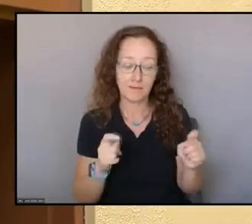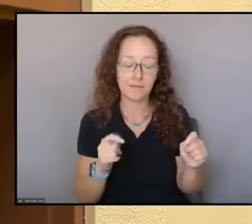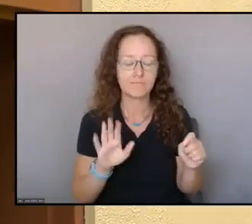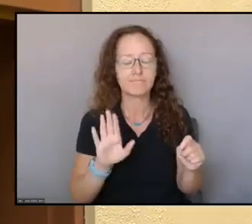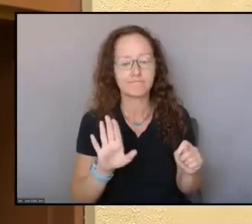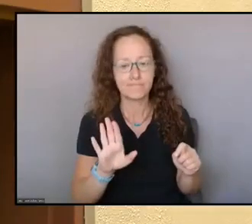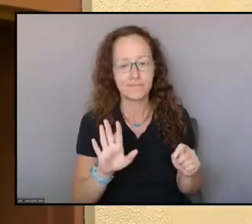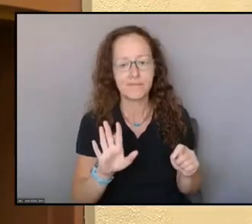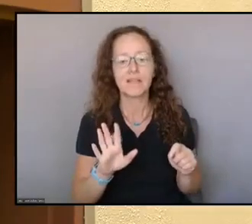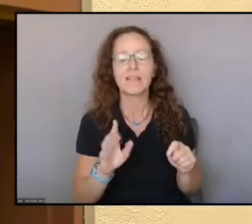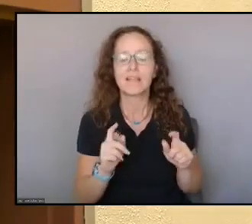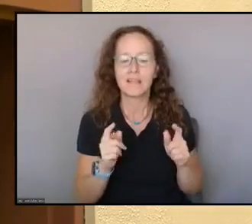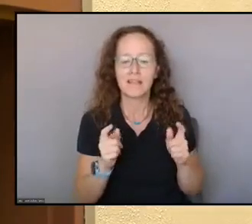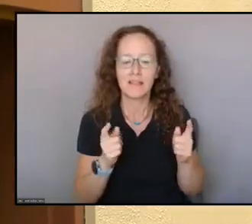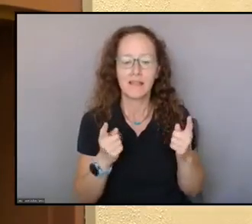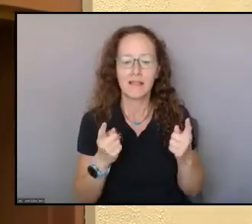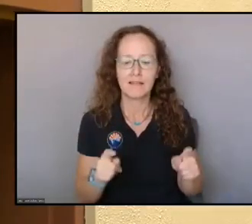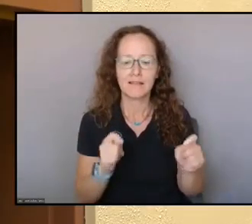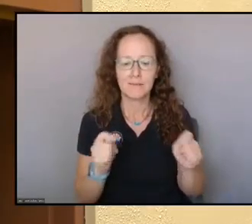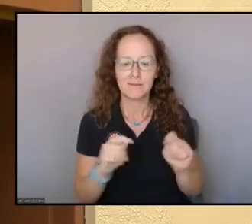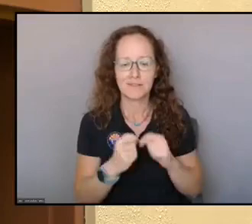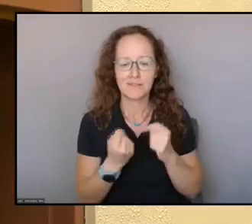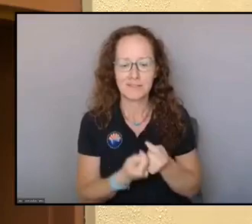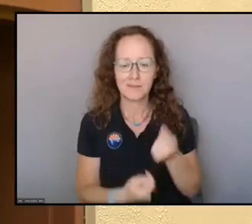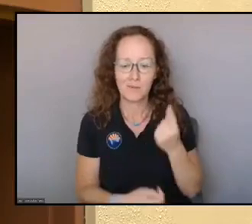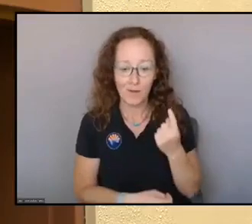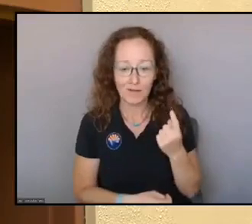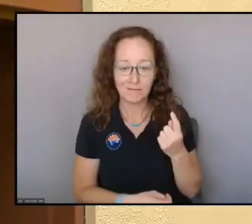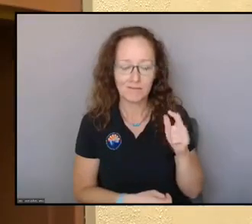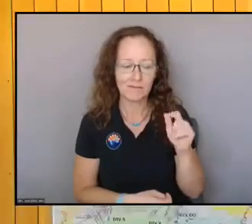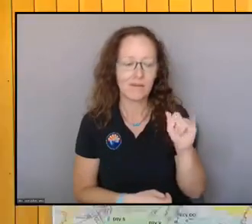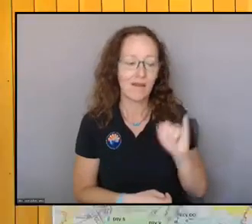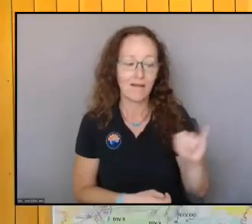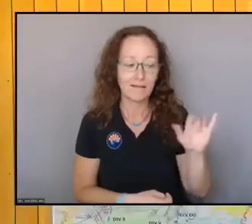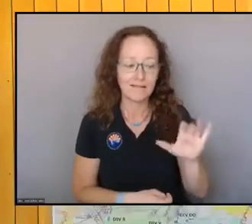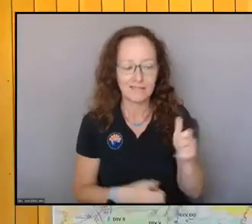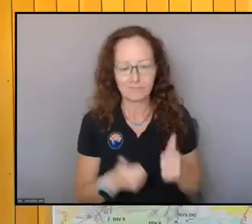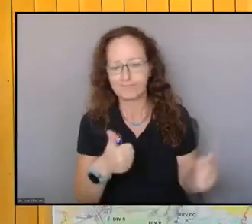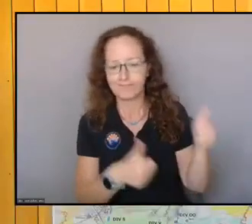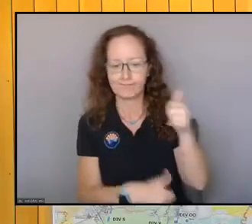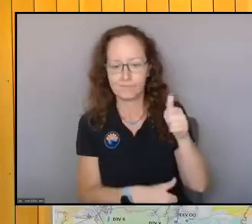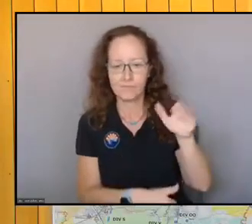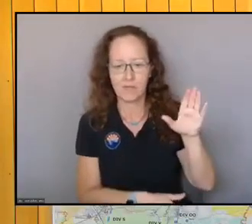INCIDENT MANAGEMENT TEAM 1, INCIDENT COMMANDER CARL SCHWOPE.